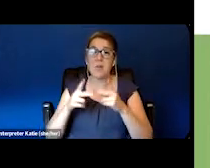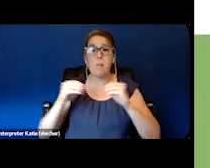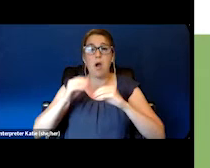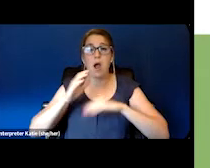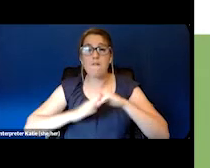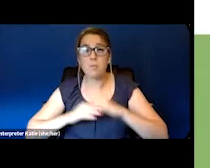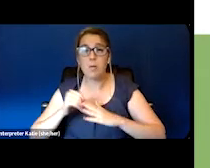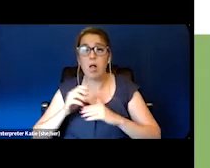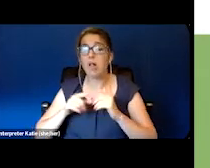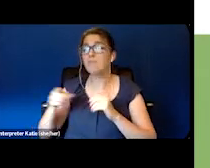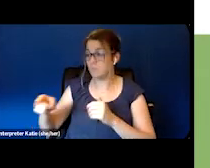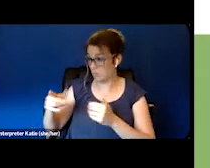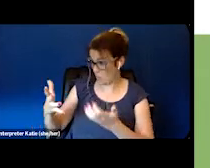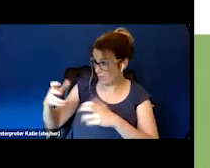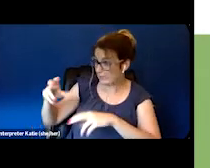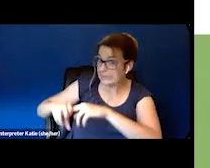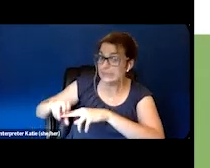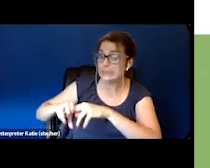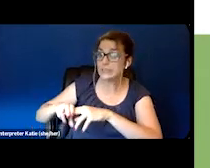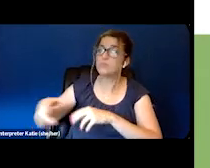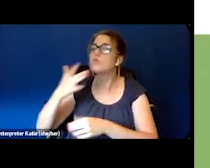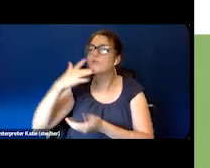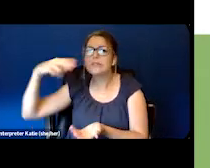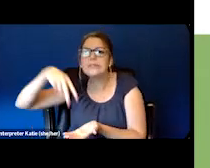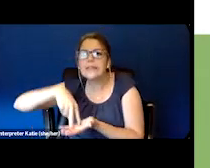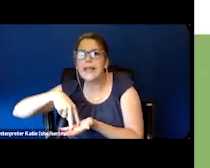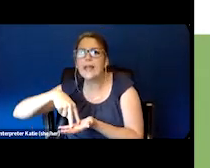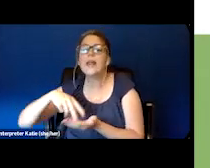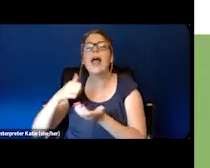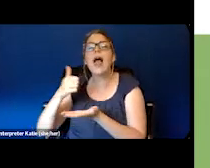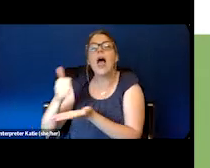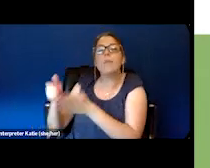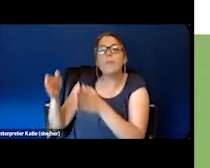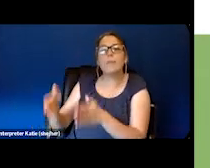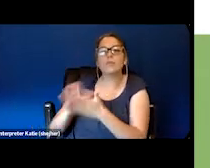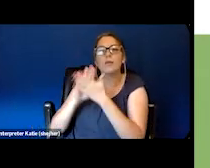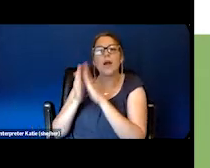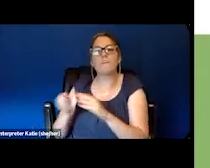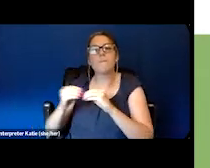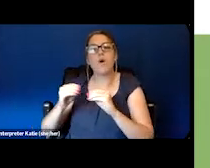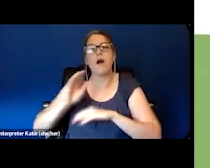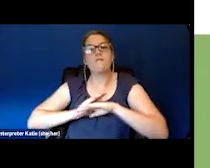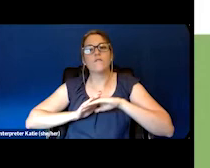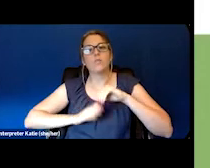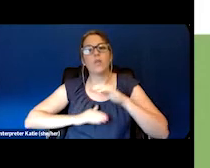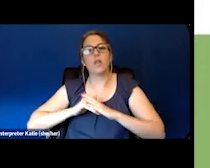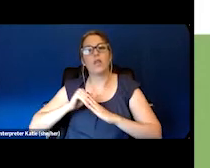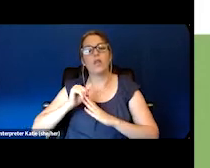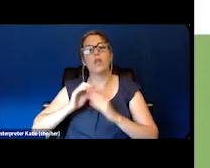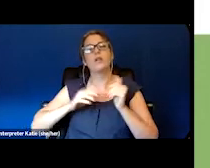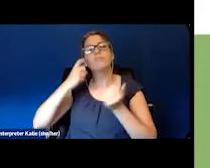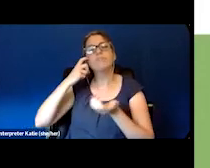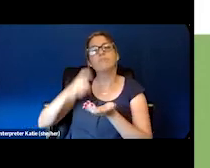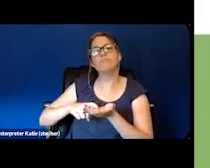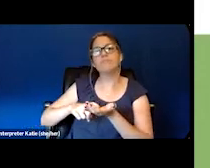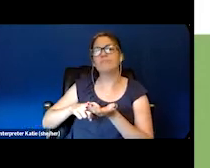and how to make someone as comfortable as possible while also acknowledging the realities of providing care